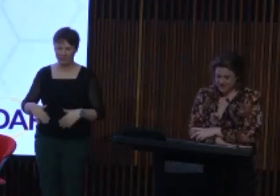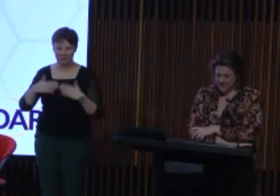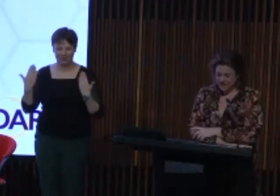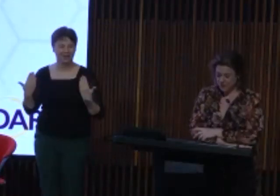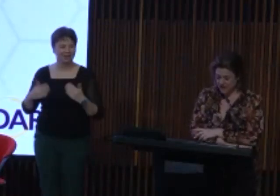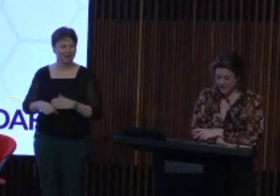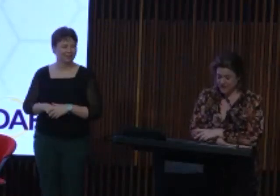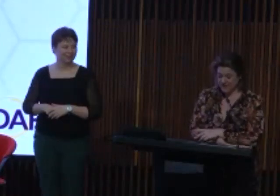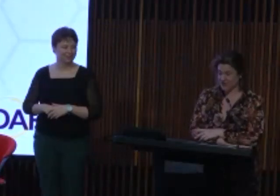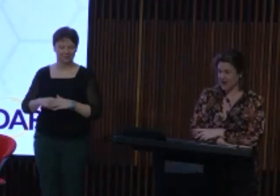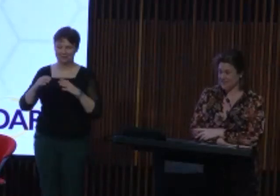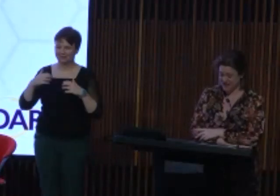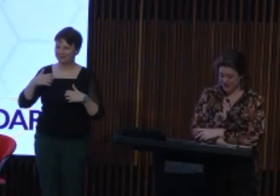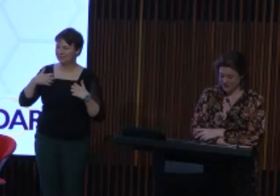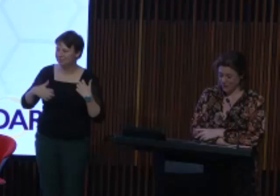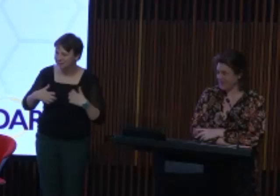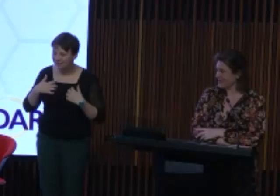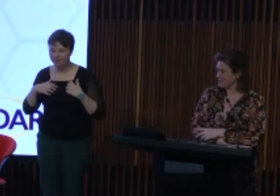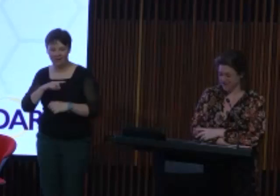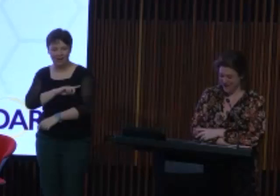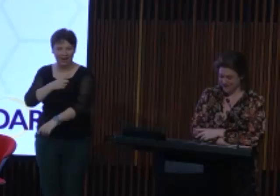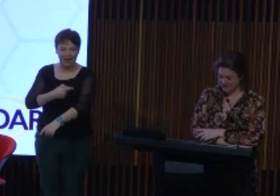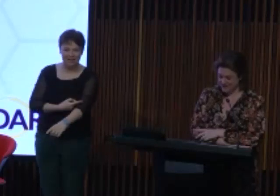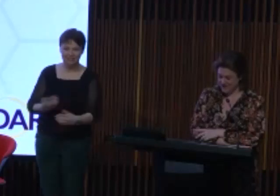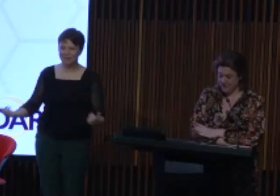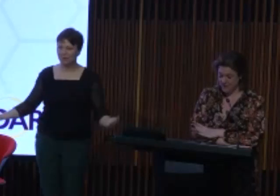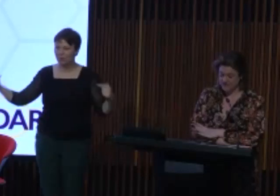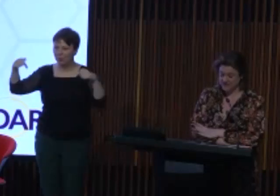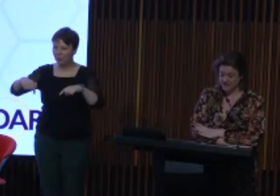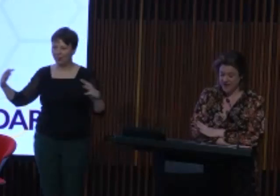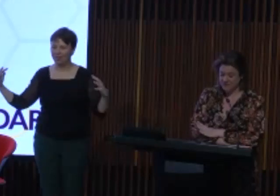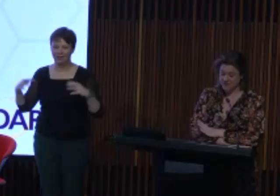It's been incredibly energising having you all in the room again and I personally and